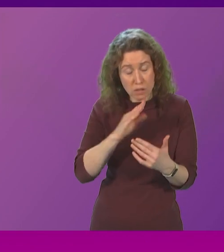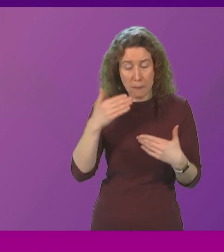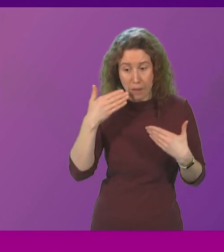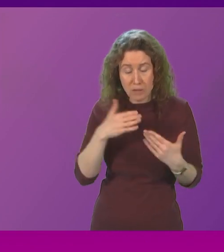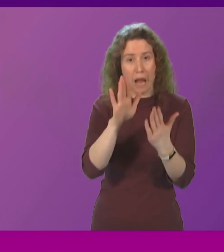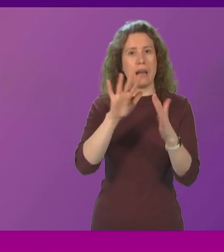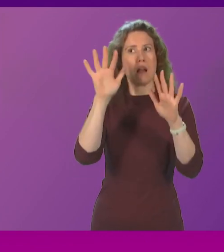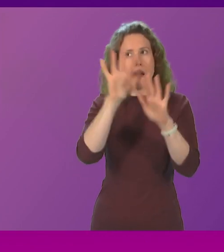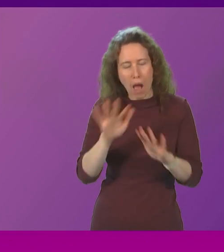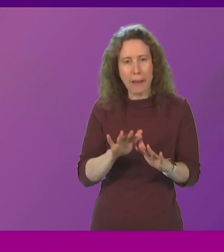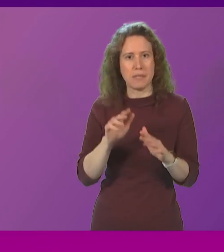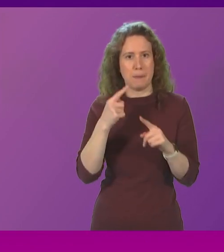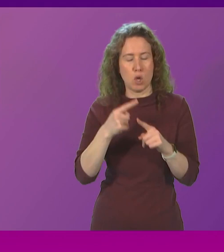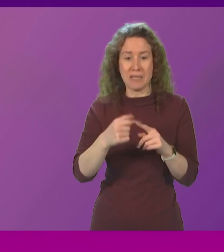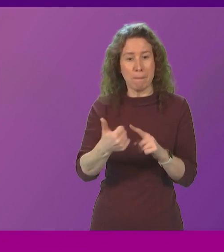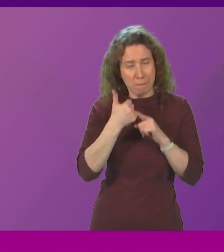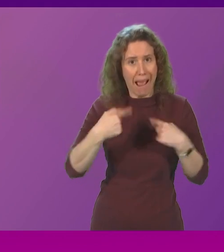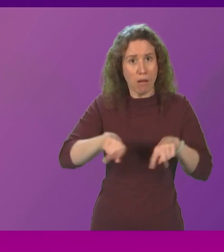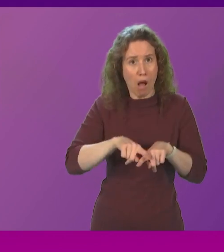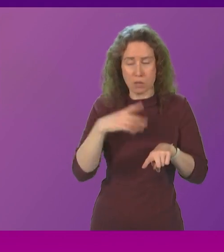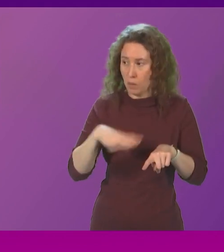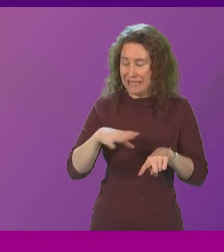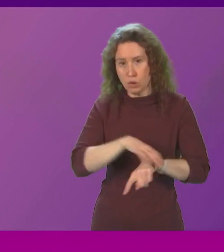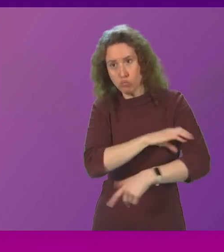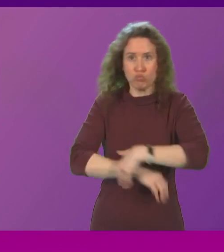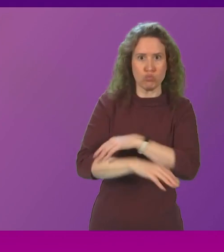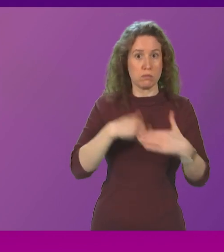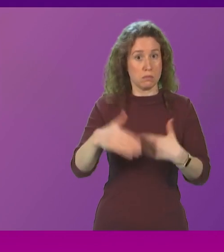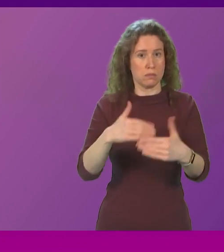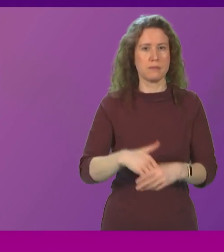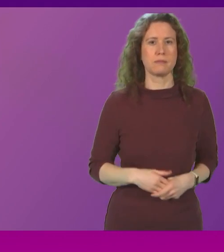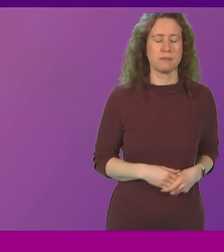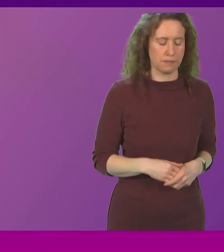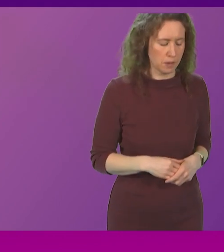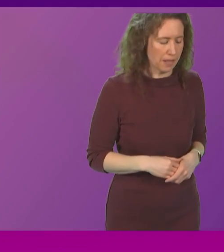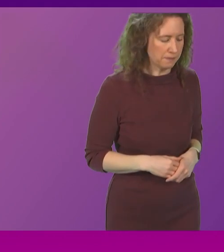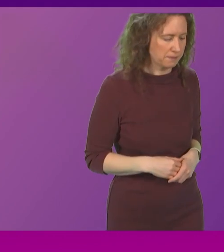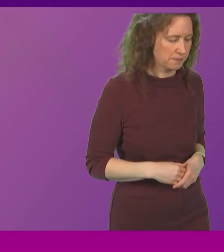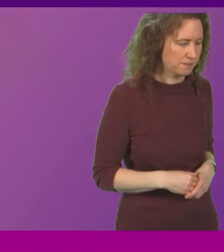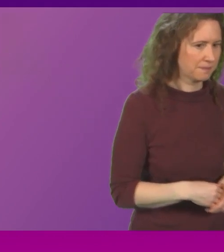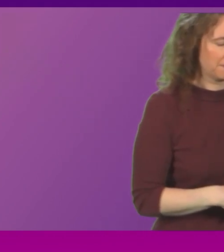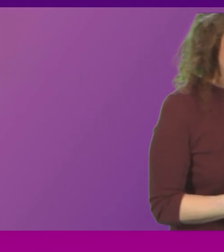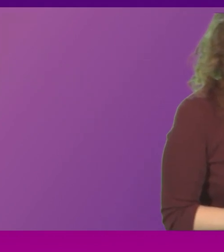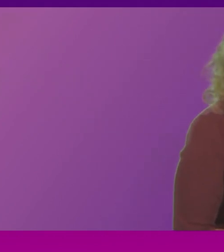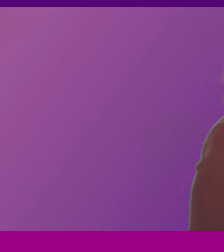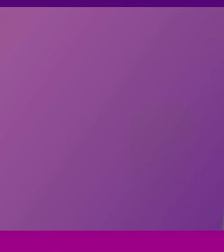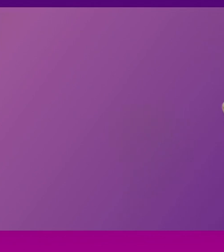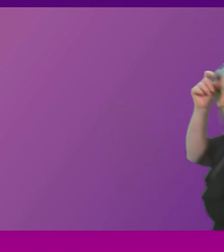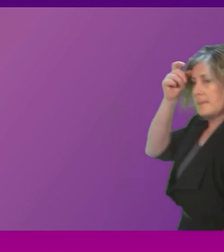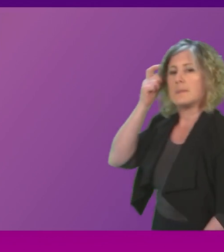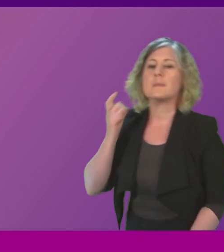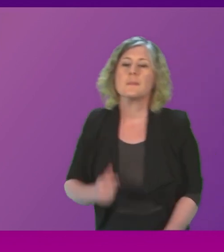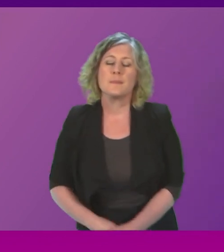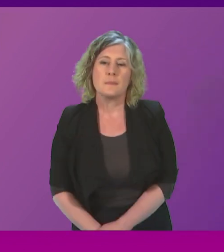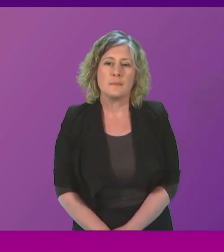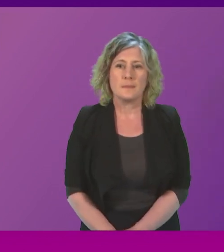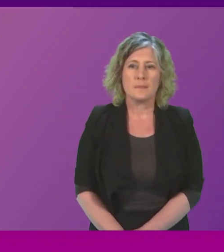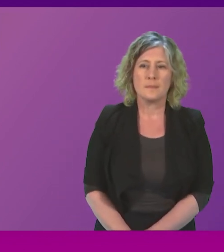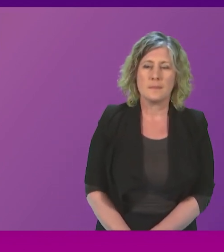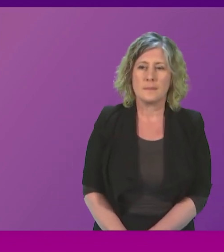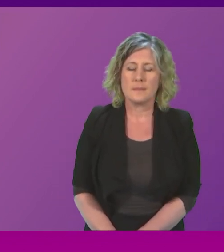should back us when we take the radical and bold action that is required.